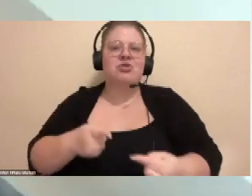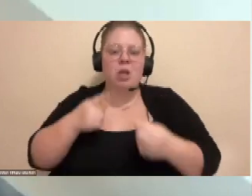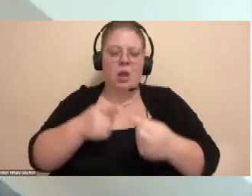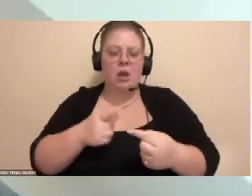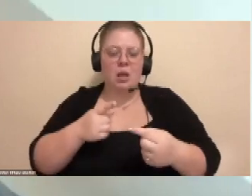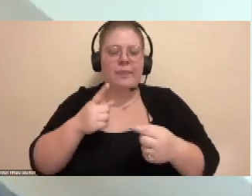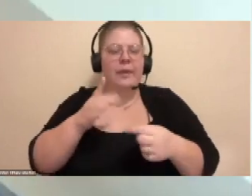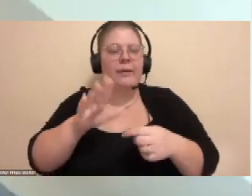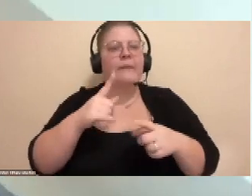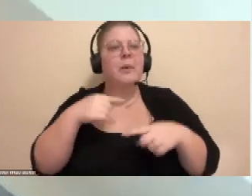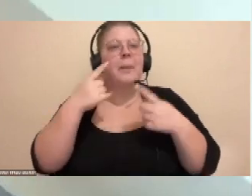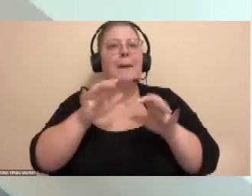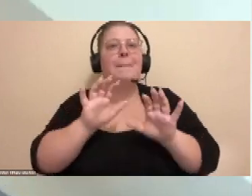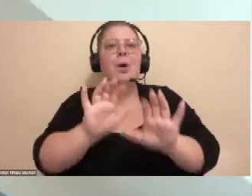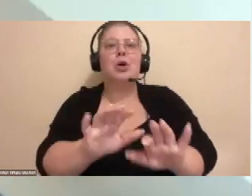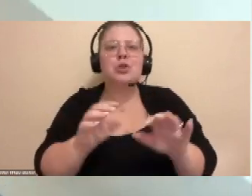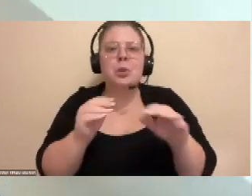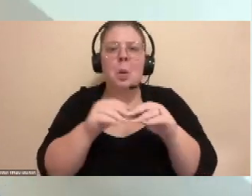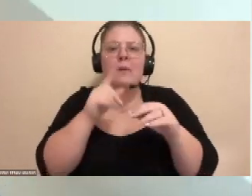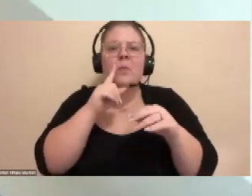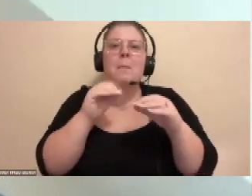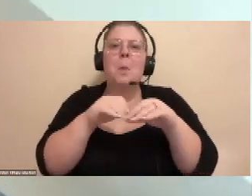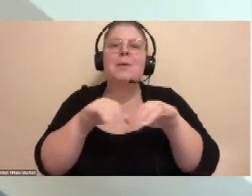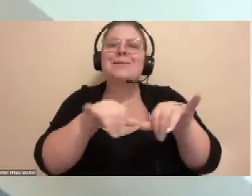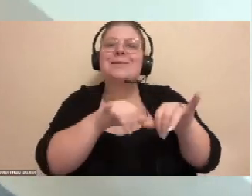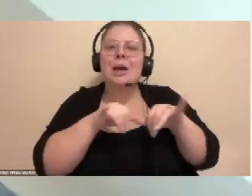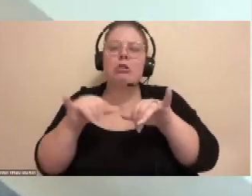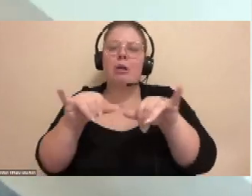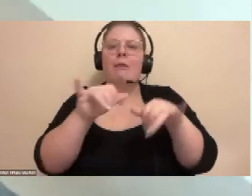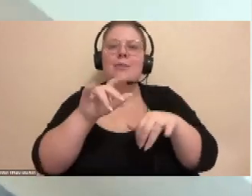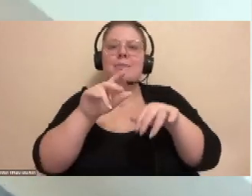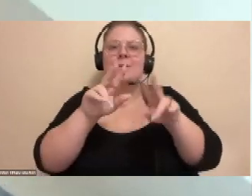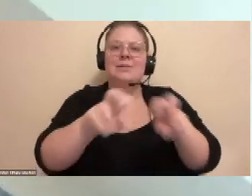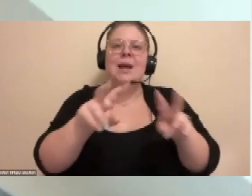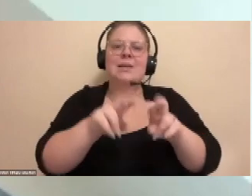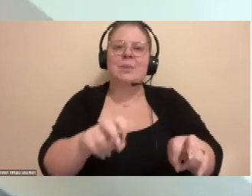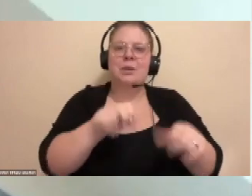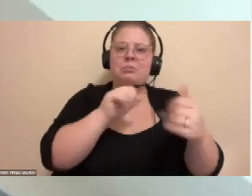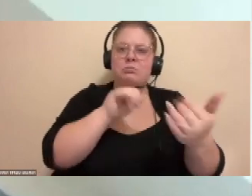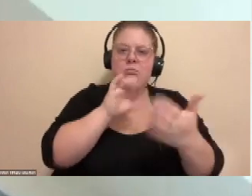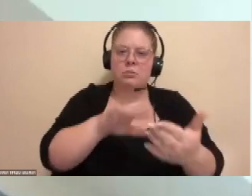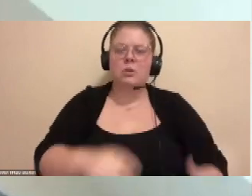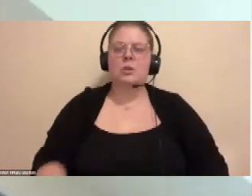more standardized forms of assessment and in particular,